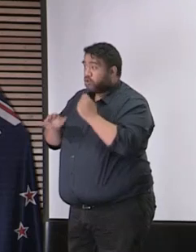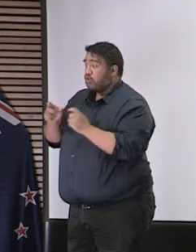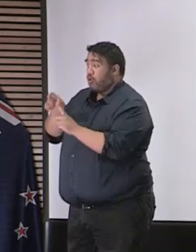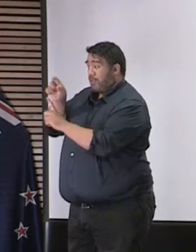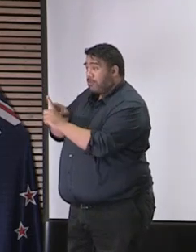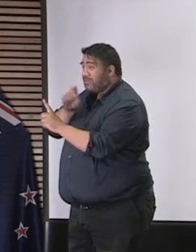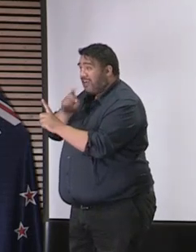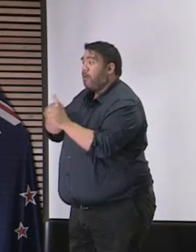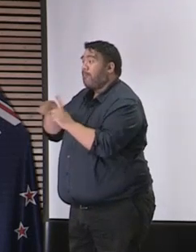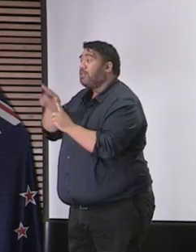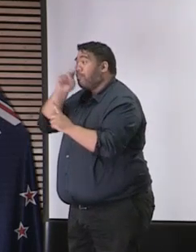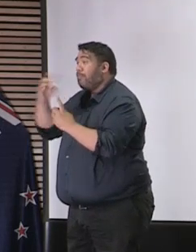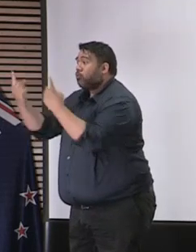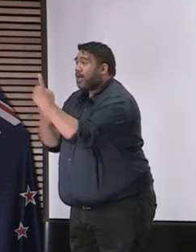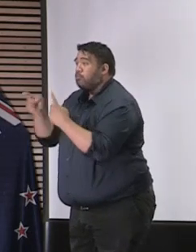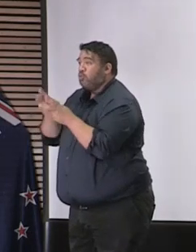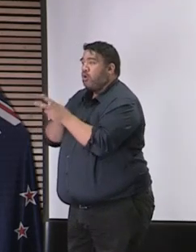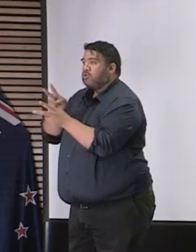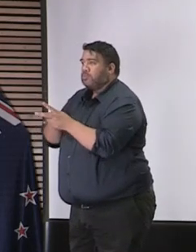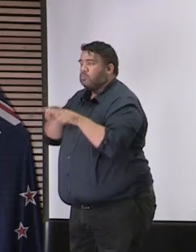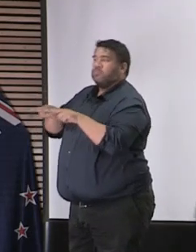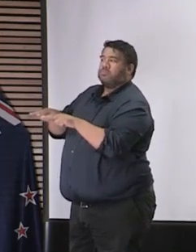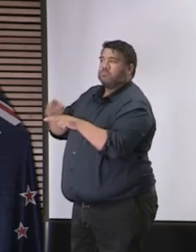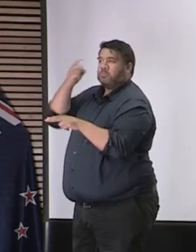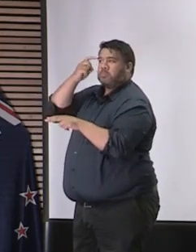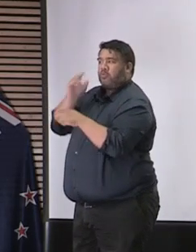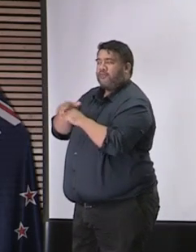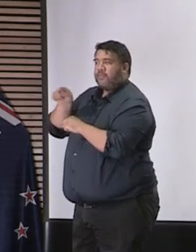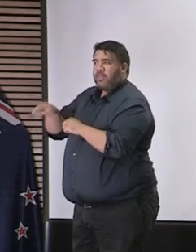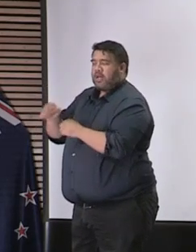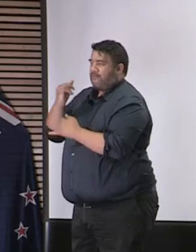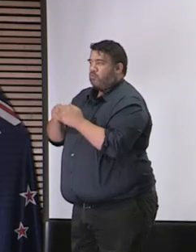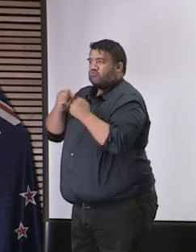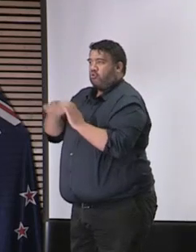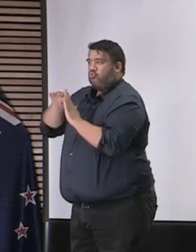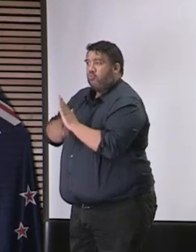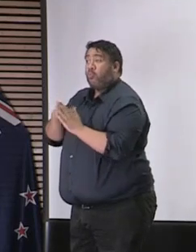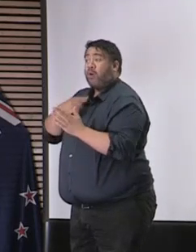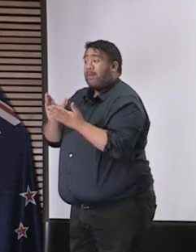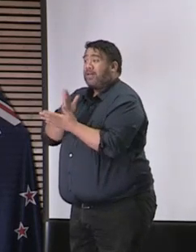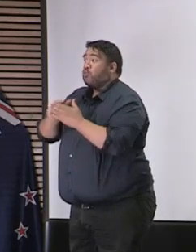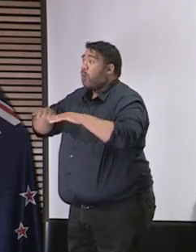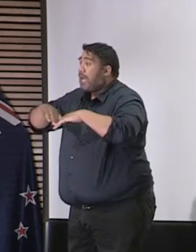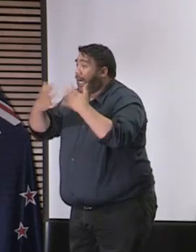contacts. Both other staff members and/or potentially people using the facilities.